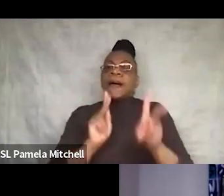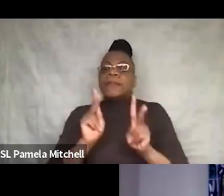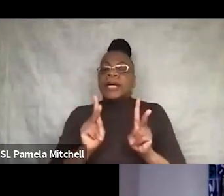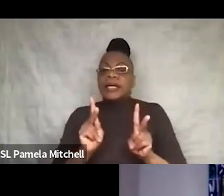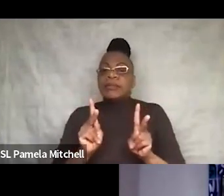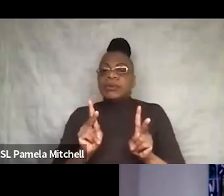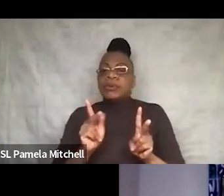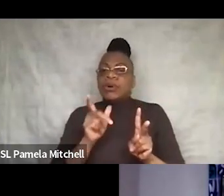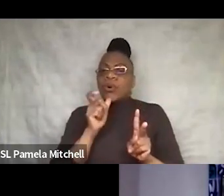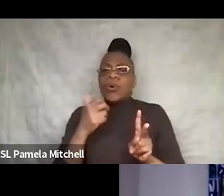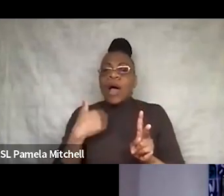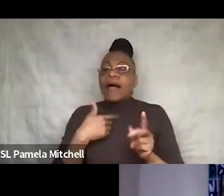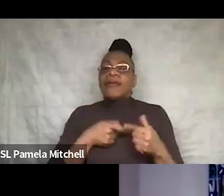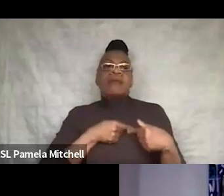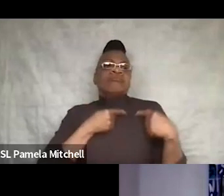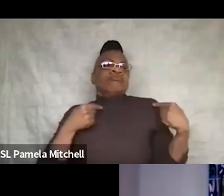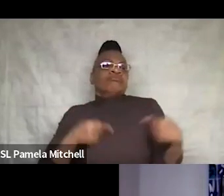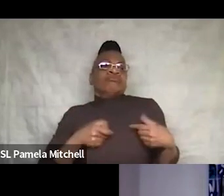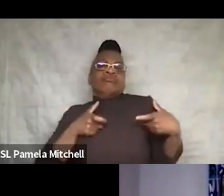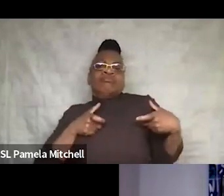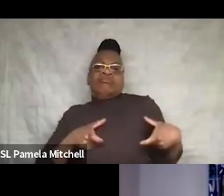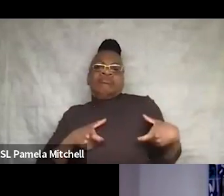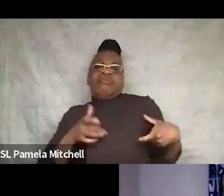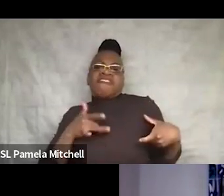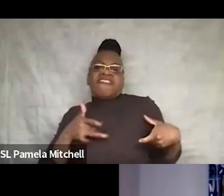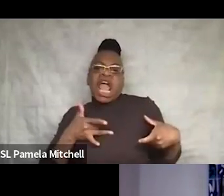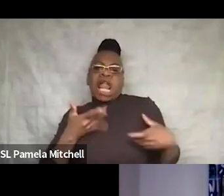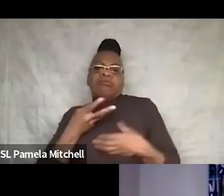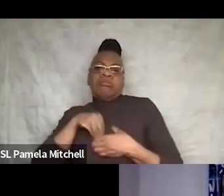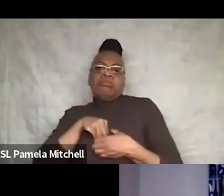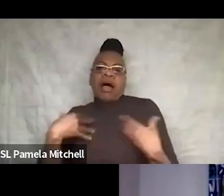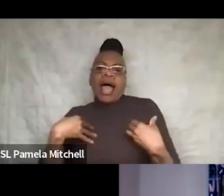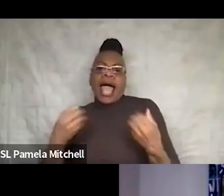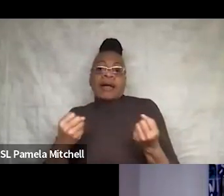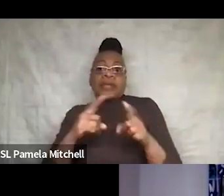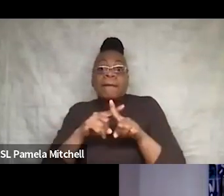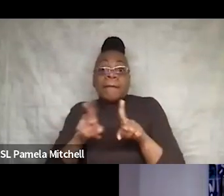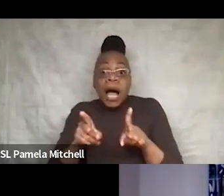you have the biggest of hearts and think they're helping, but, in fact, can be causing a lot of trauma and harm,